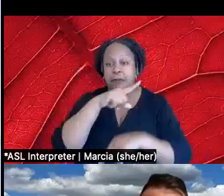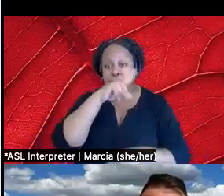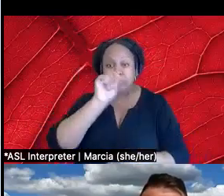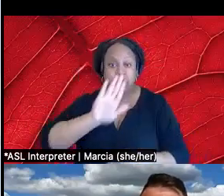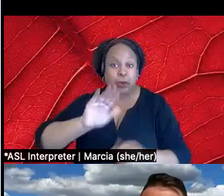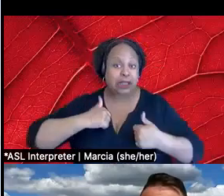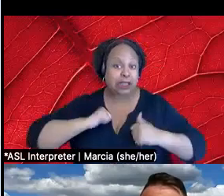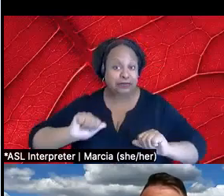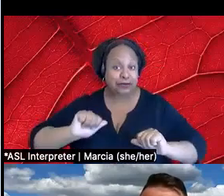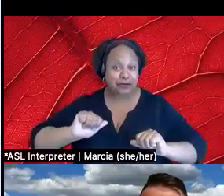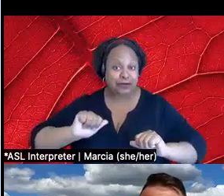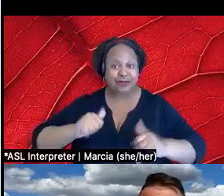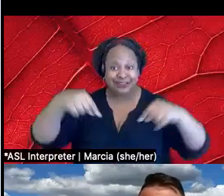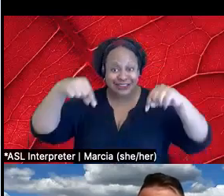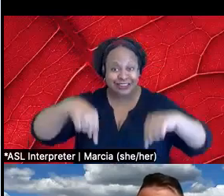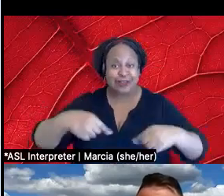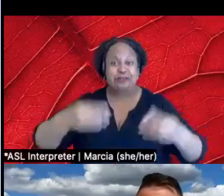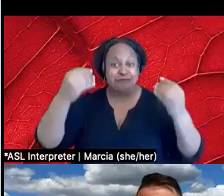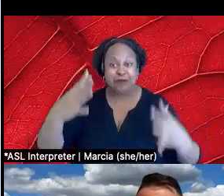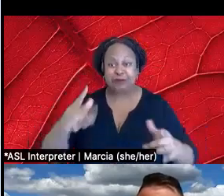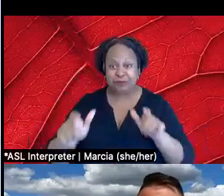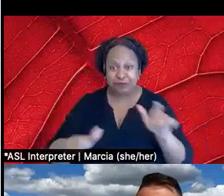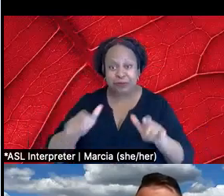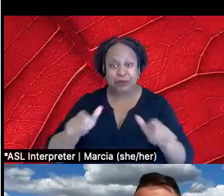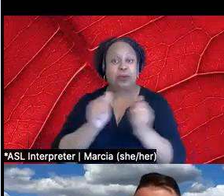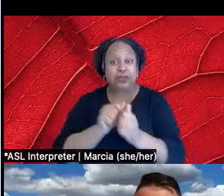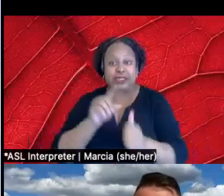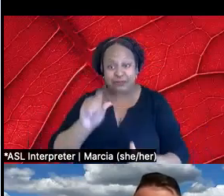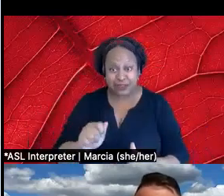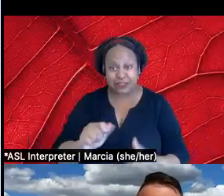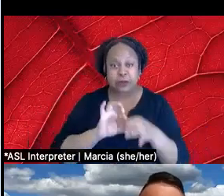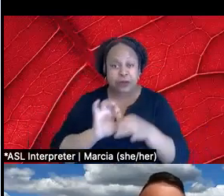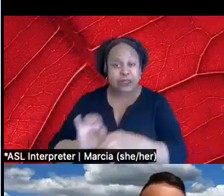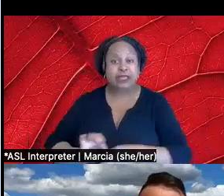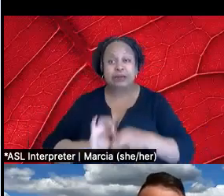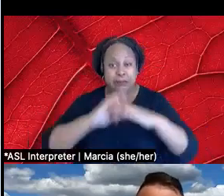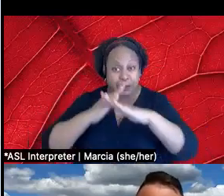there are multiple individuals living with disability related barriers, whose lives will